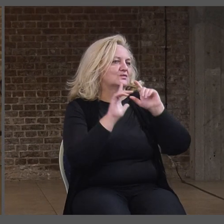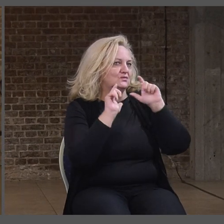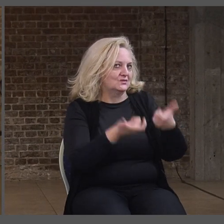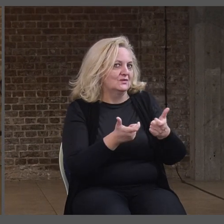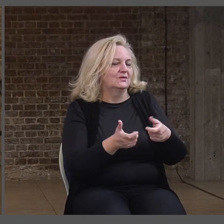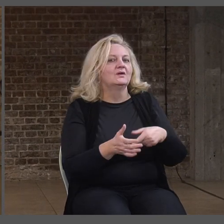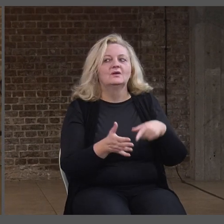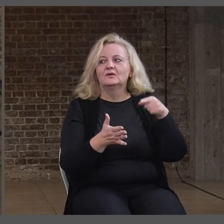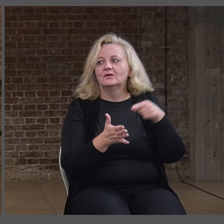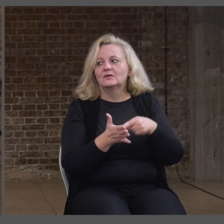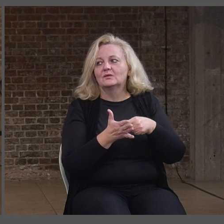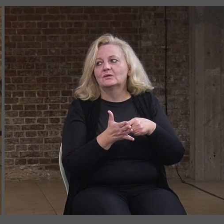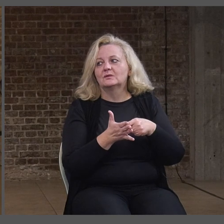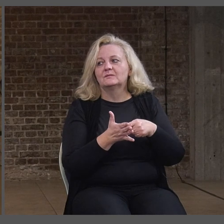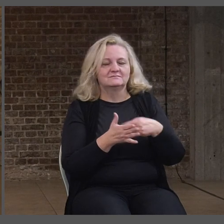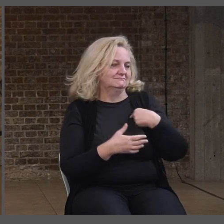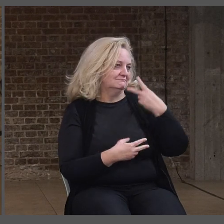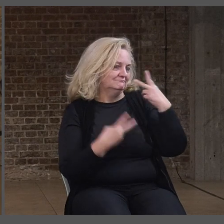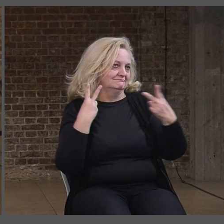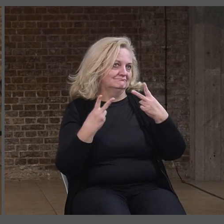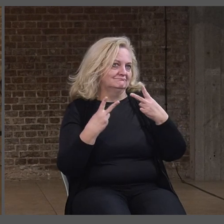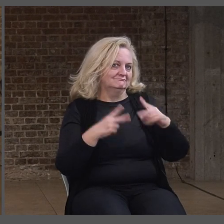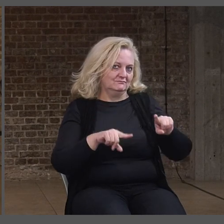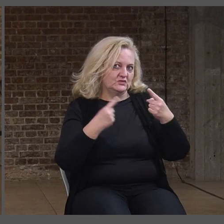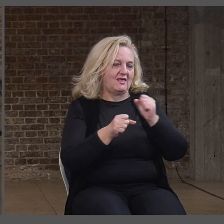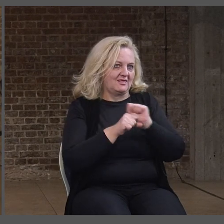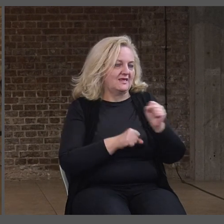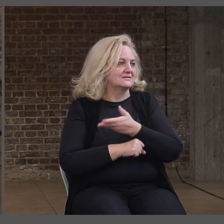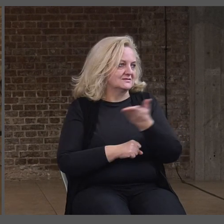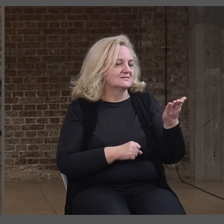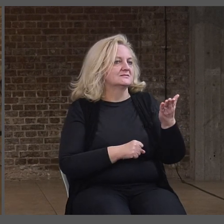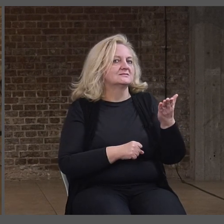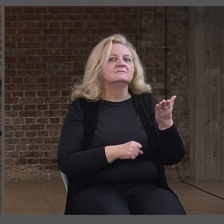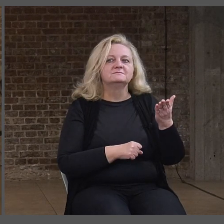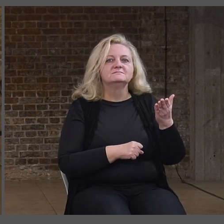that I often see such misrepresentation among people,